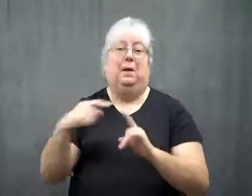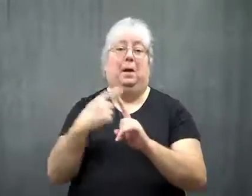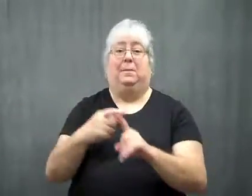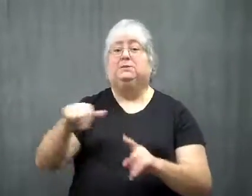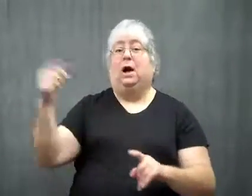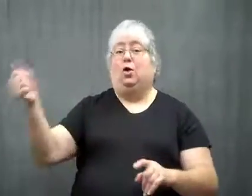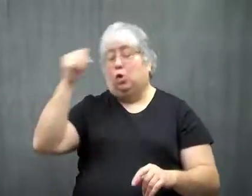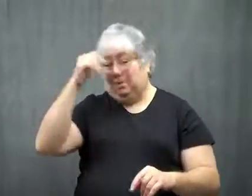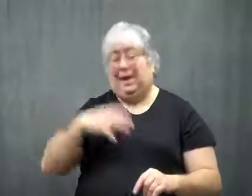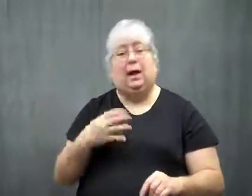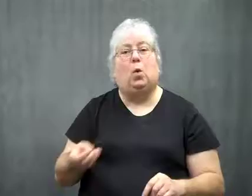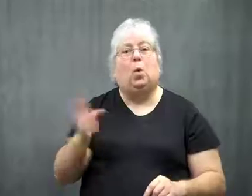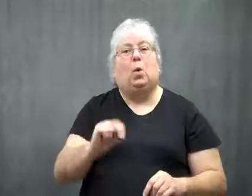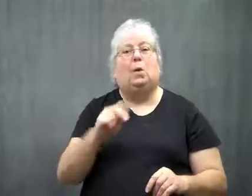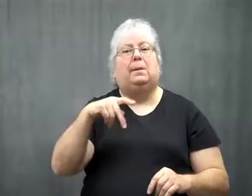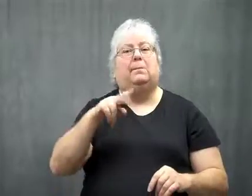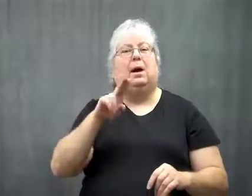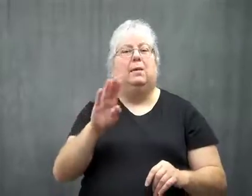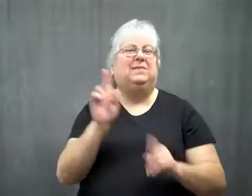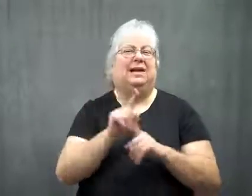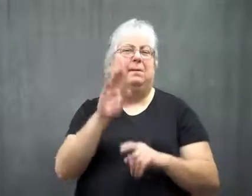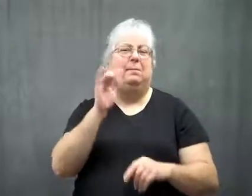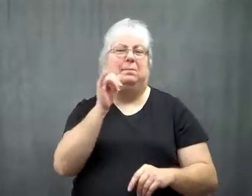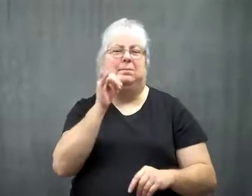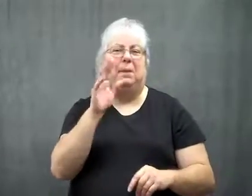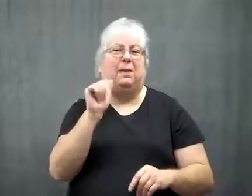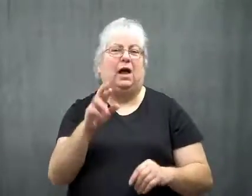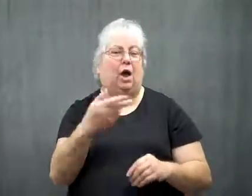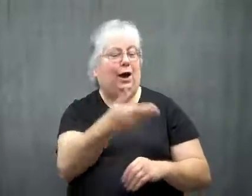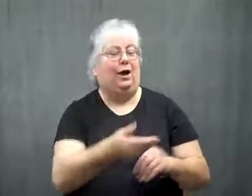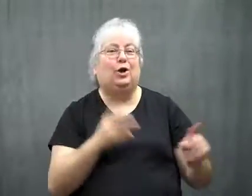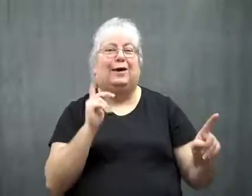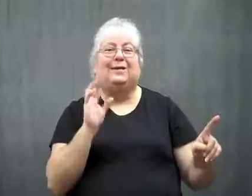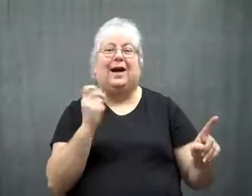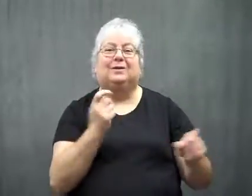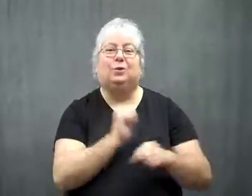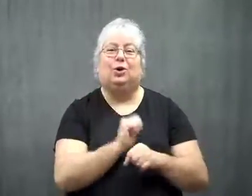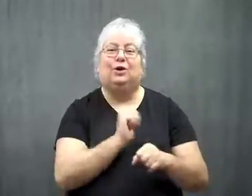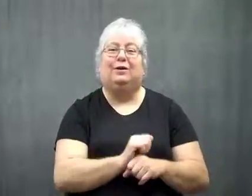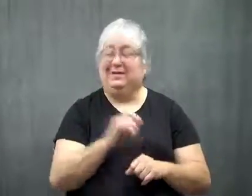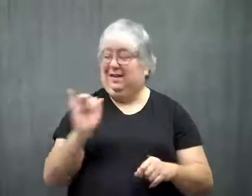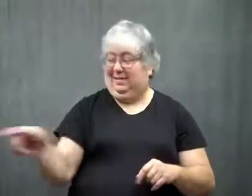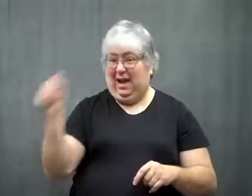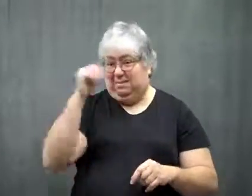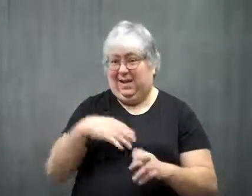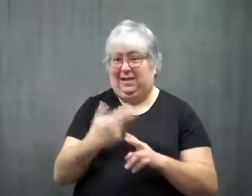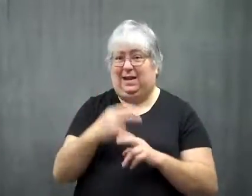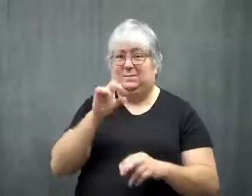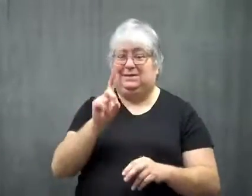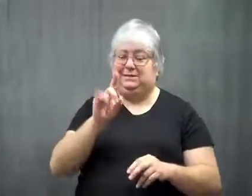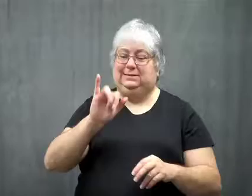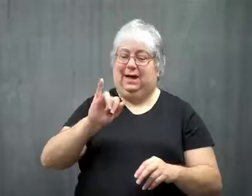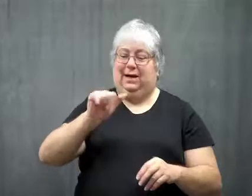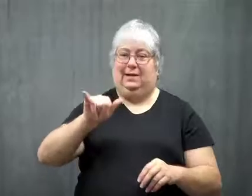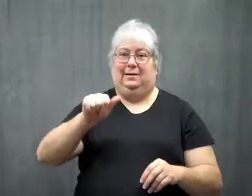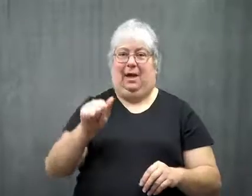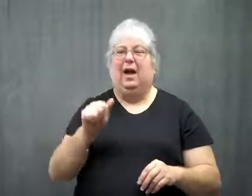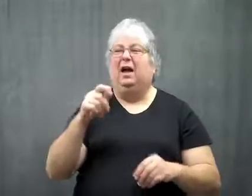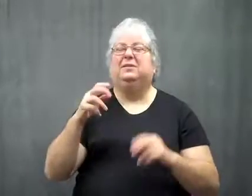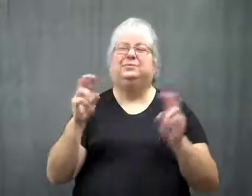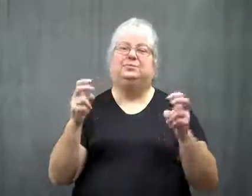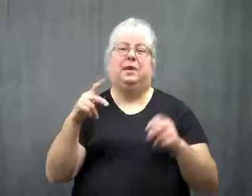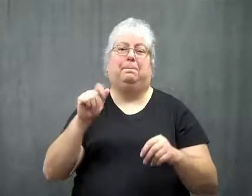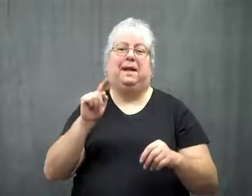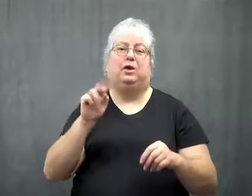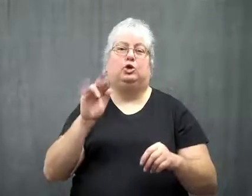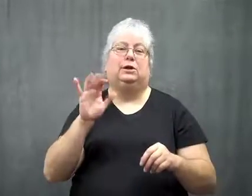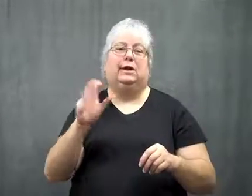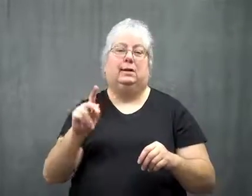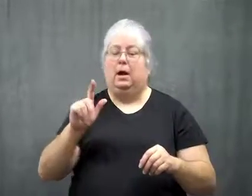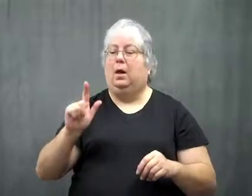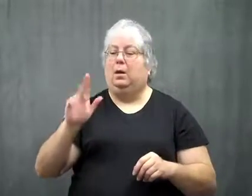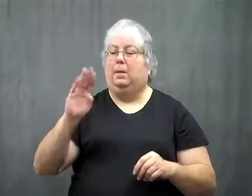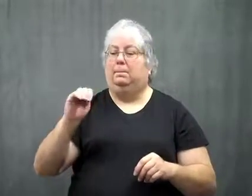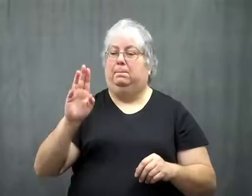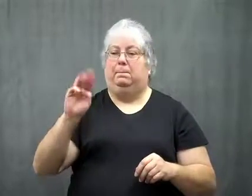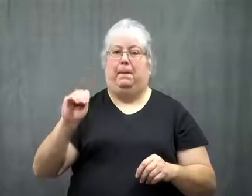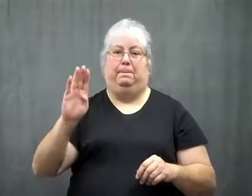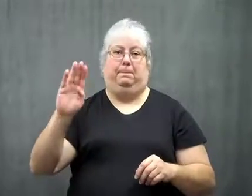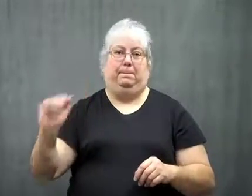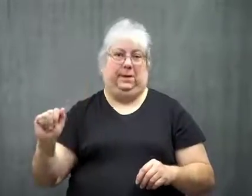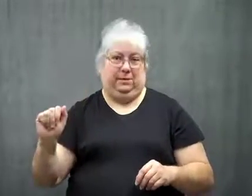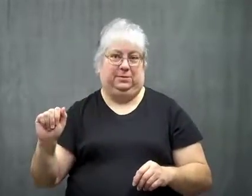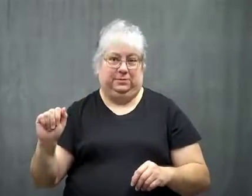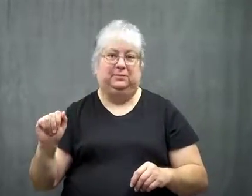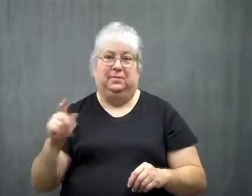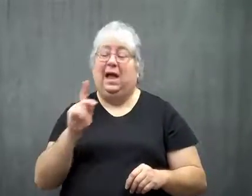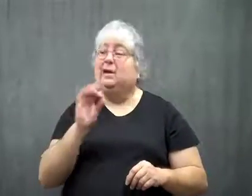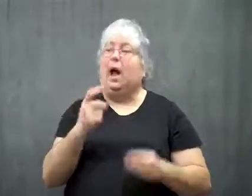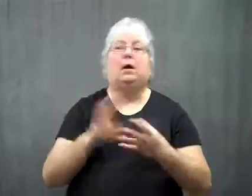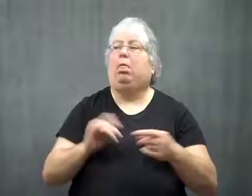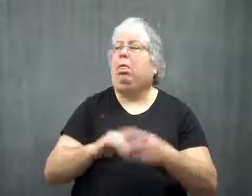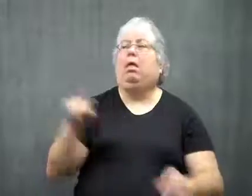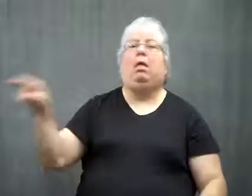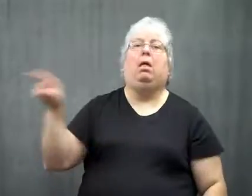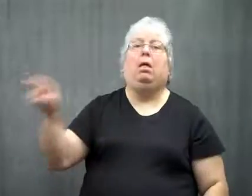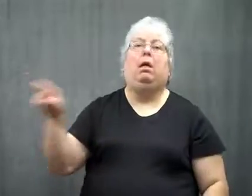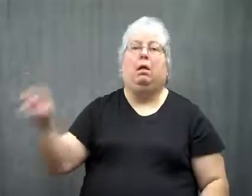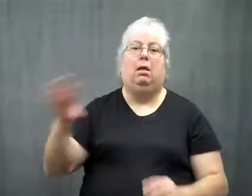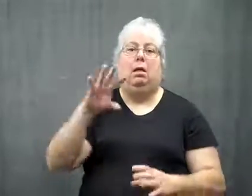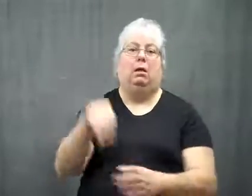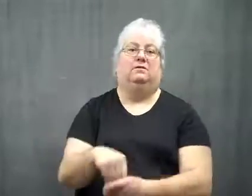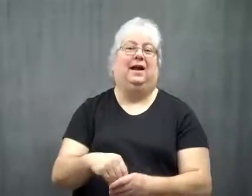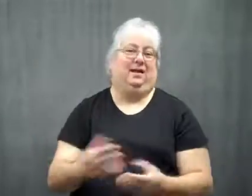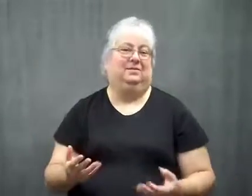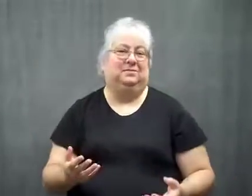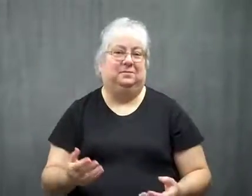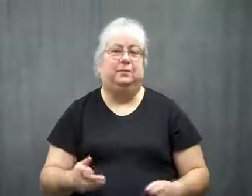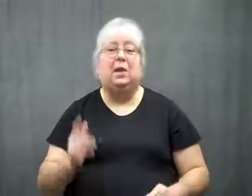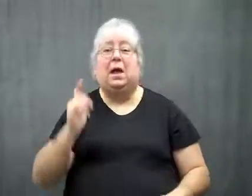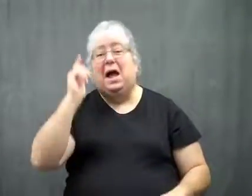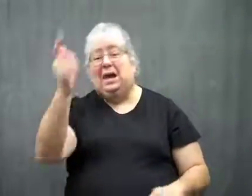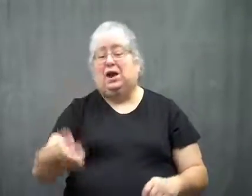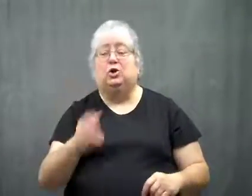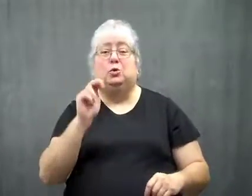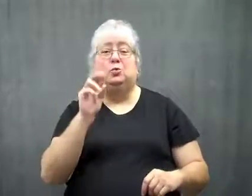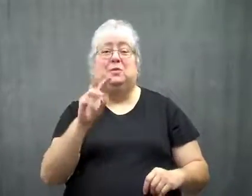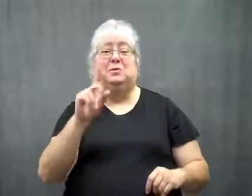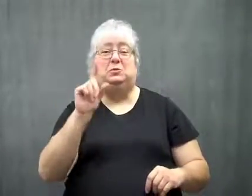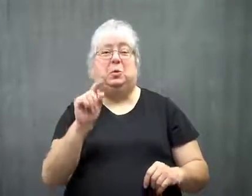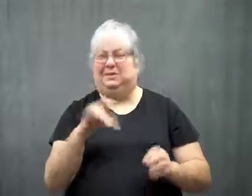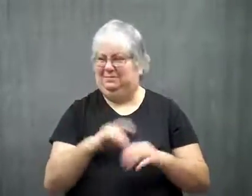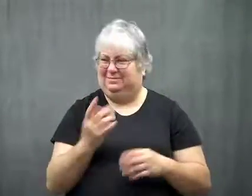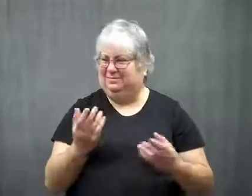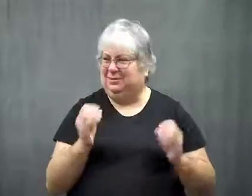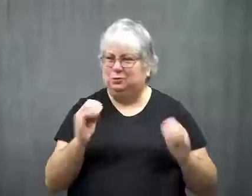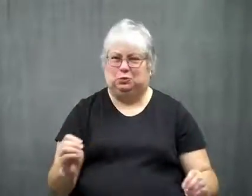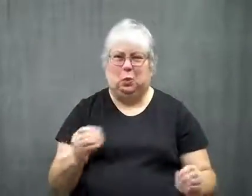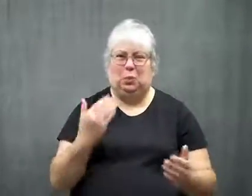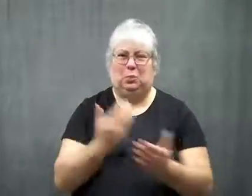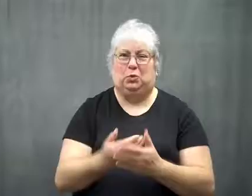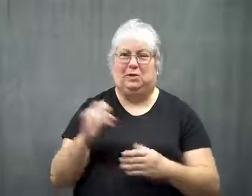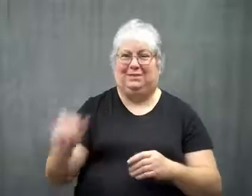Another man who owned a pub and hired Knox, Diya (Patrick) Lumumba was also arrested.